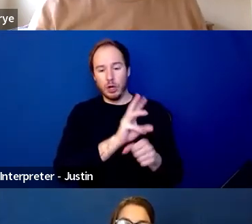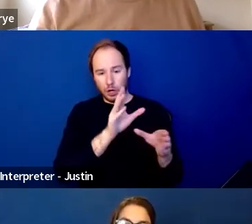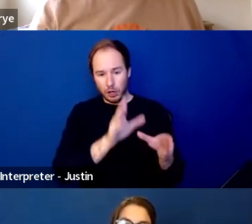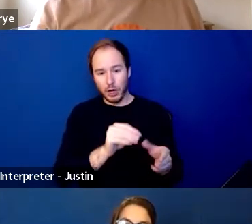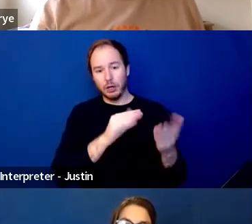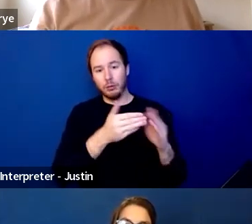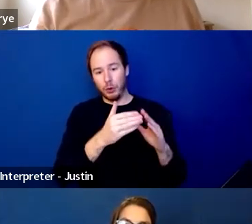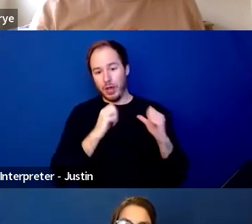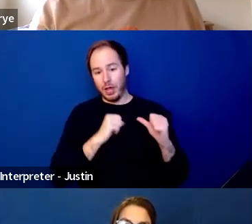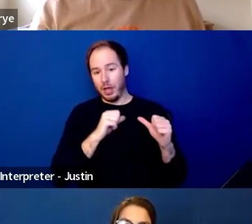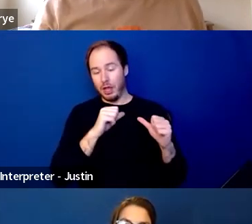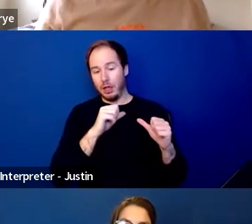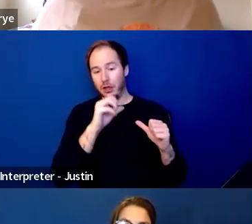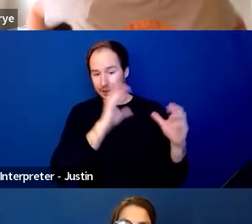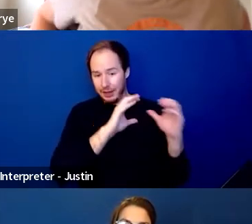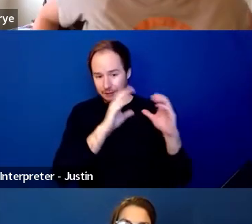are all full-time on our team.